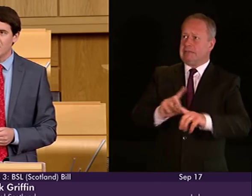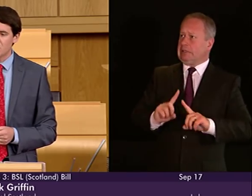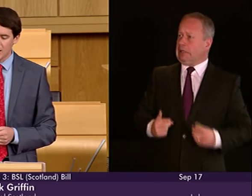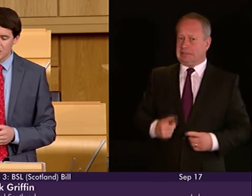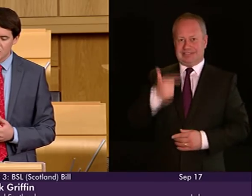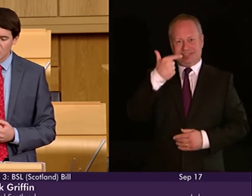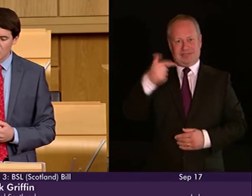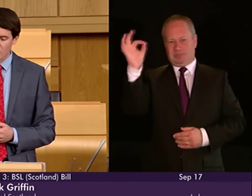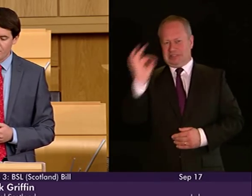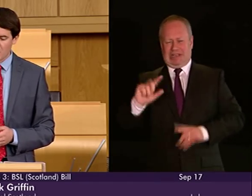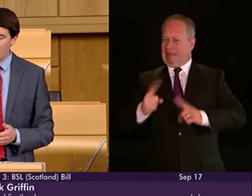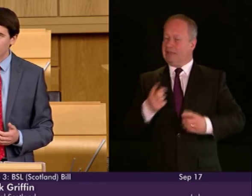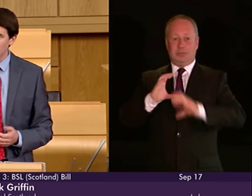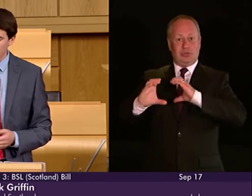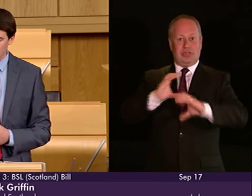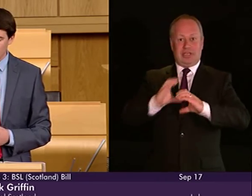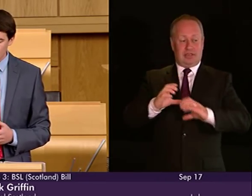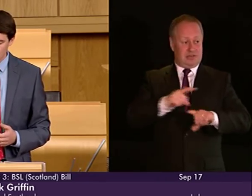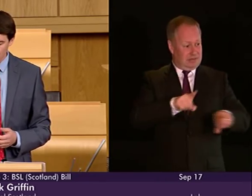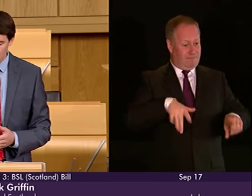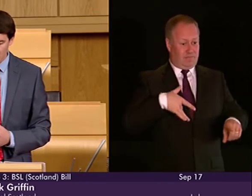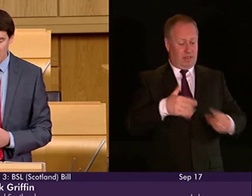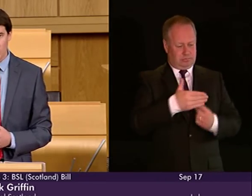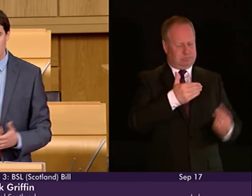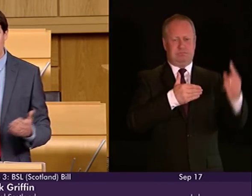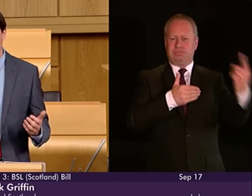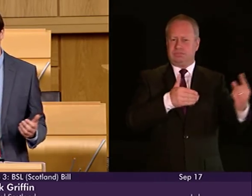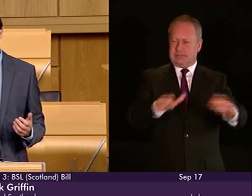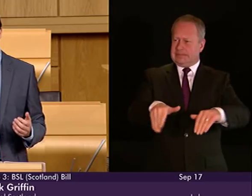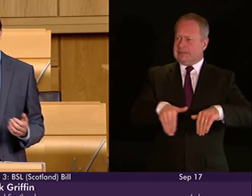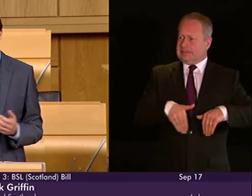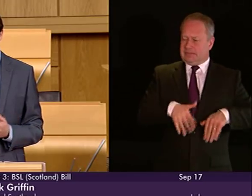hope that, in passing the bill, we will address that sense of abandonment, whether in healthcare